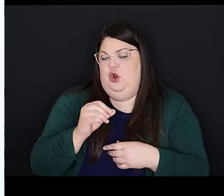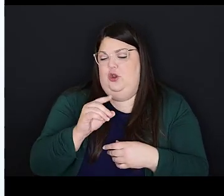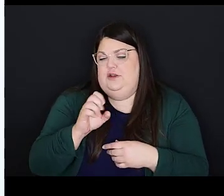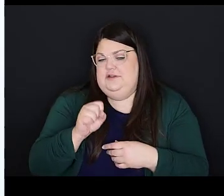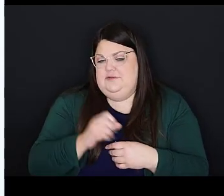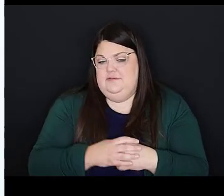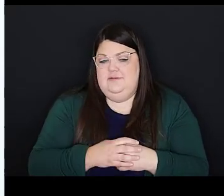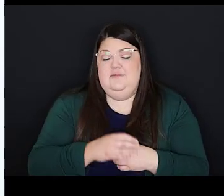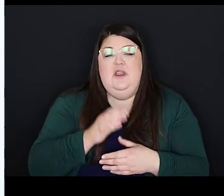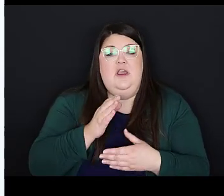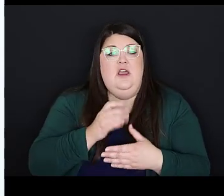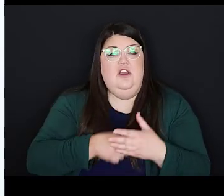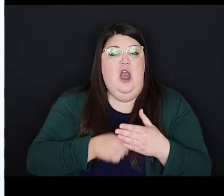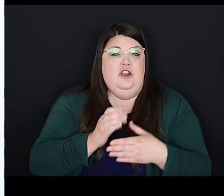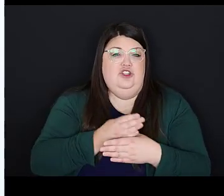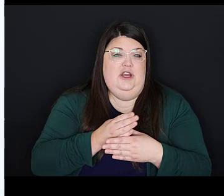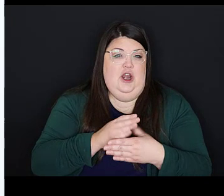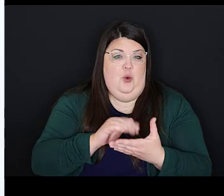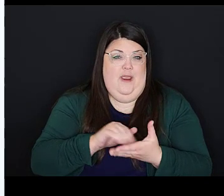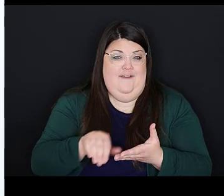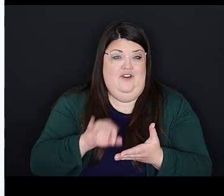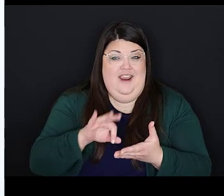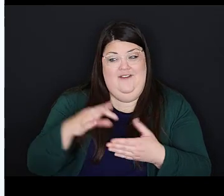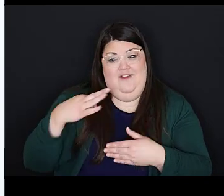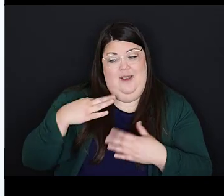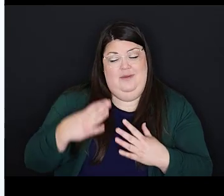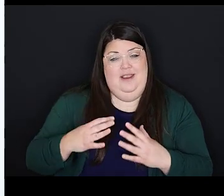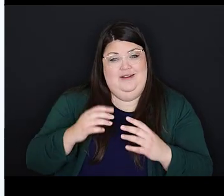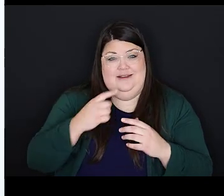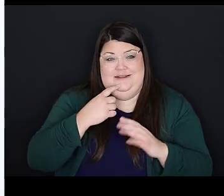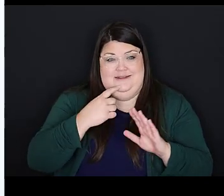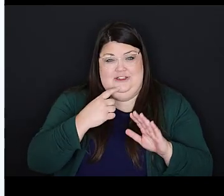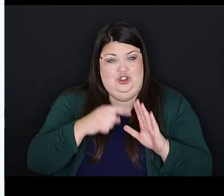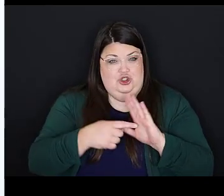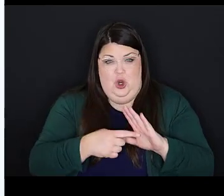If an applicant can demonstrate that they do not have sufficient resources to contribute